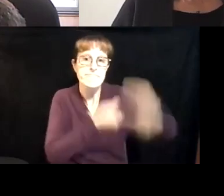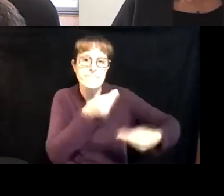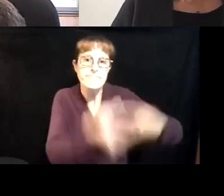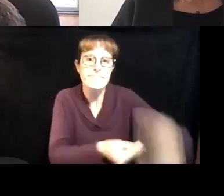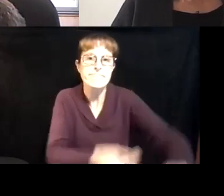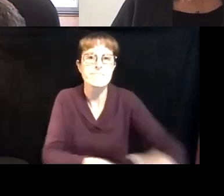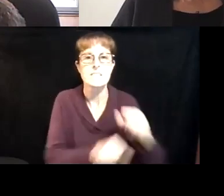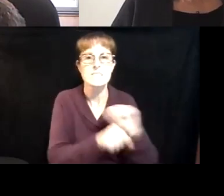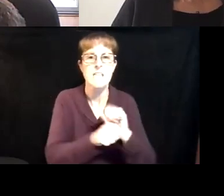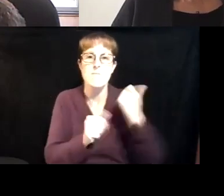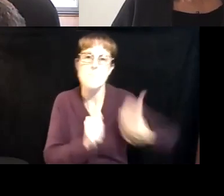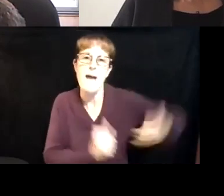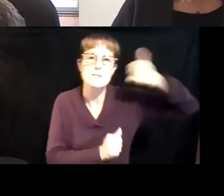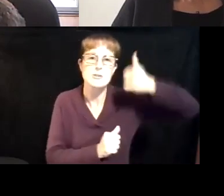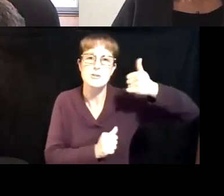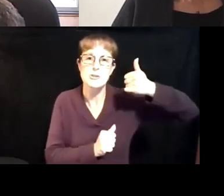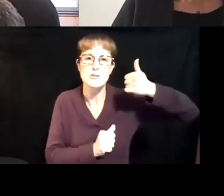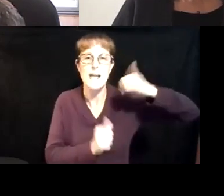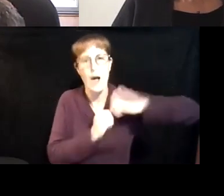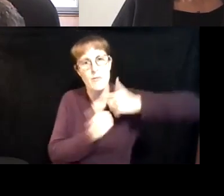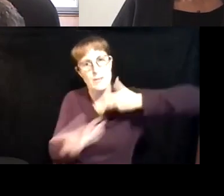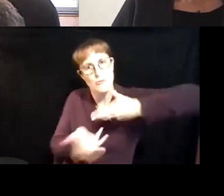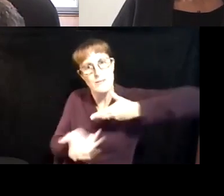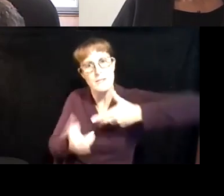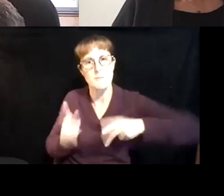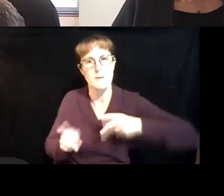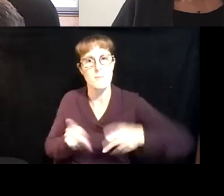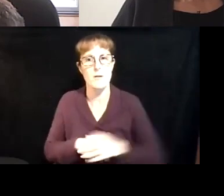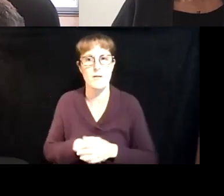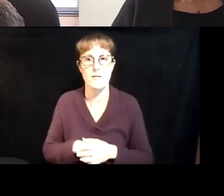It comes from the way that people were treated during Jim Crow.